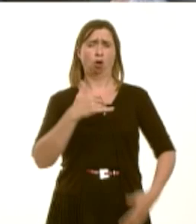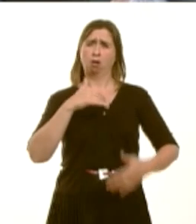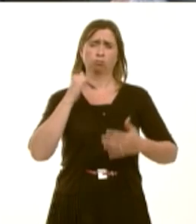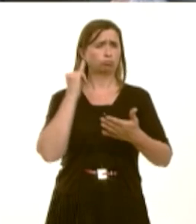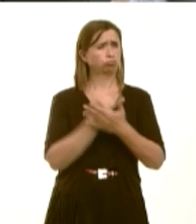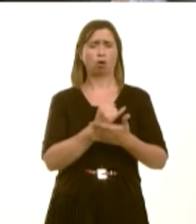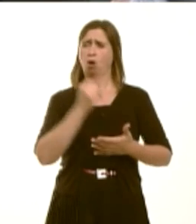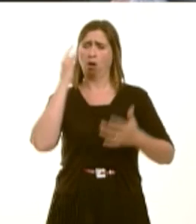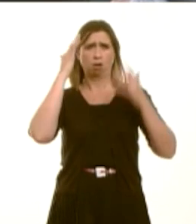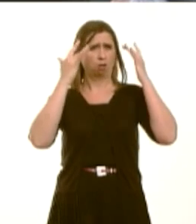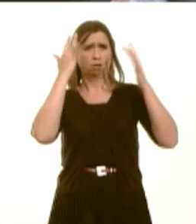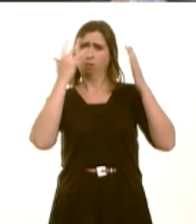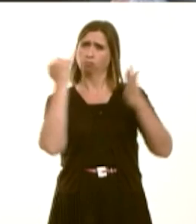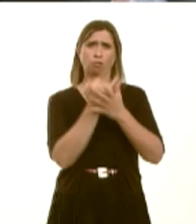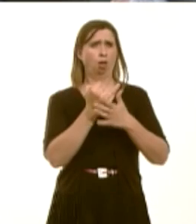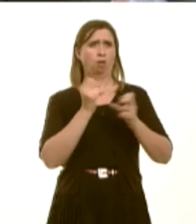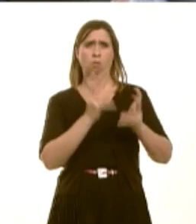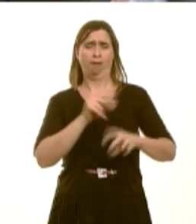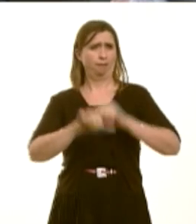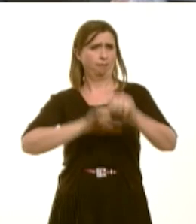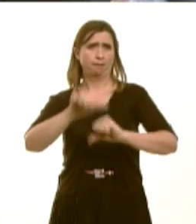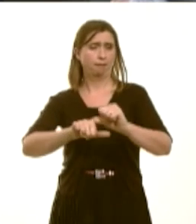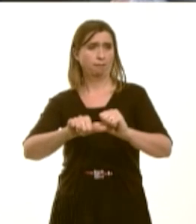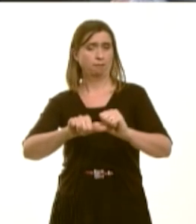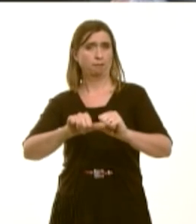Mick Antoniw: And do you agree with me that, whilst we want to see more people owning their